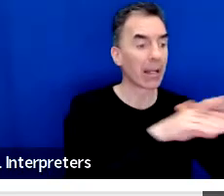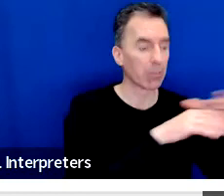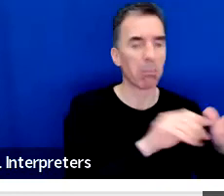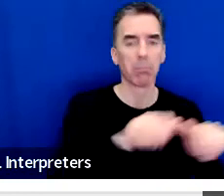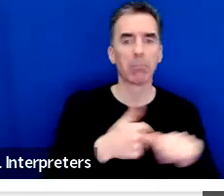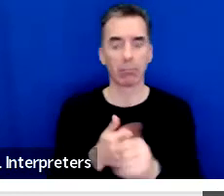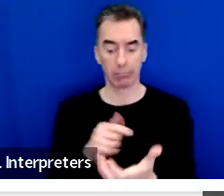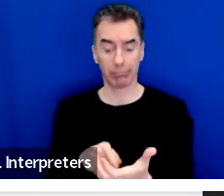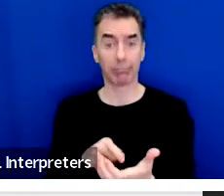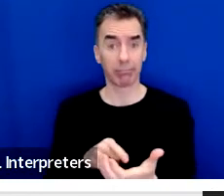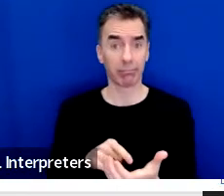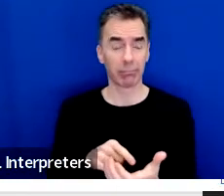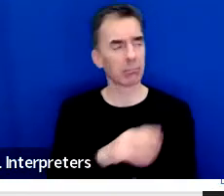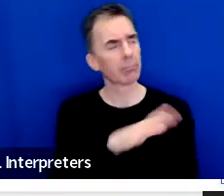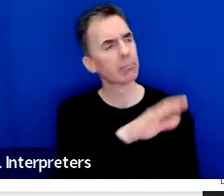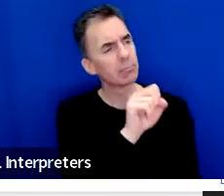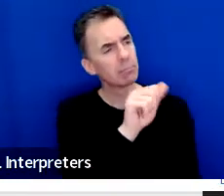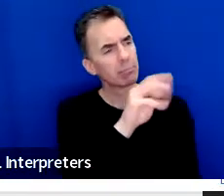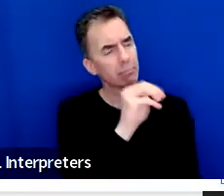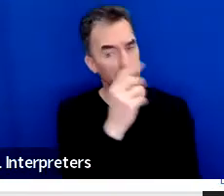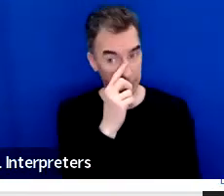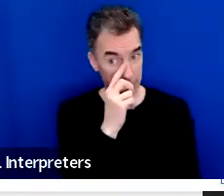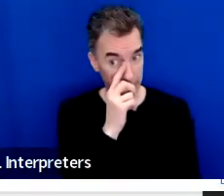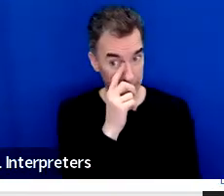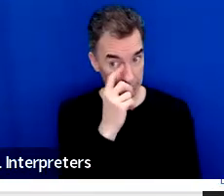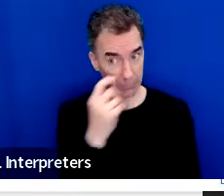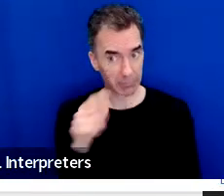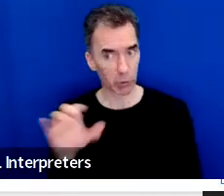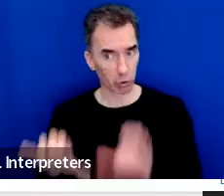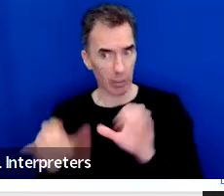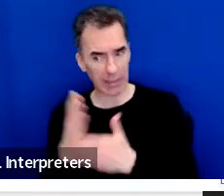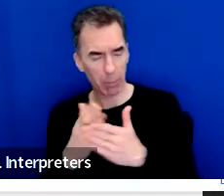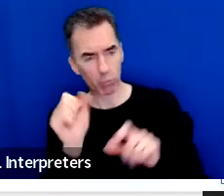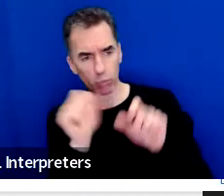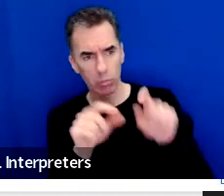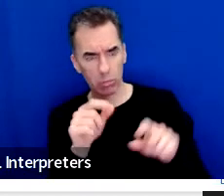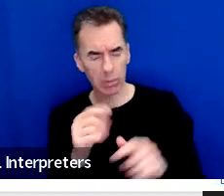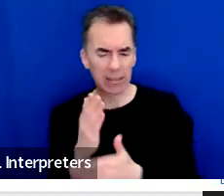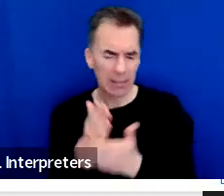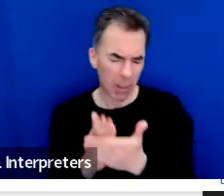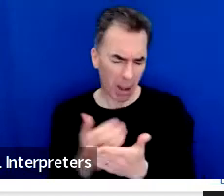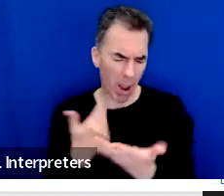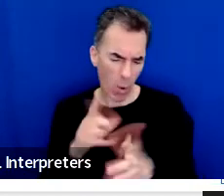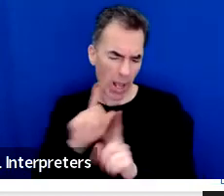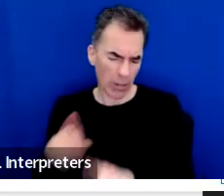Sam One question, so few questions in the chat, but I think I answered most of them so we